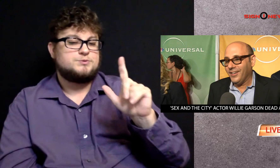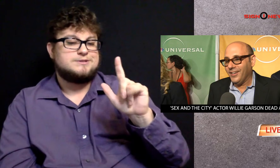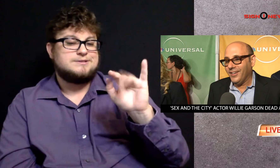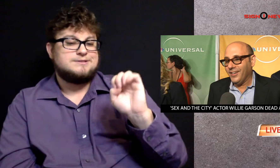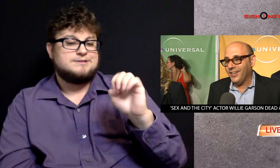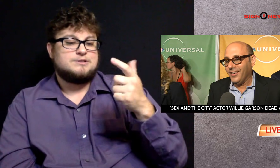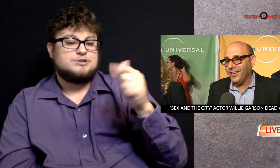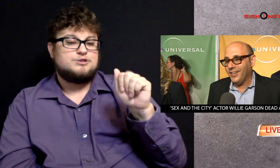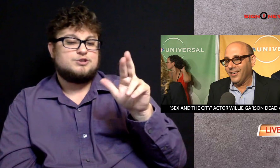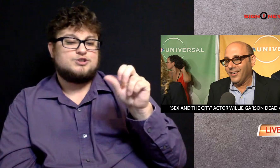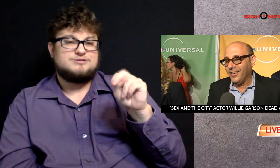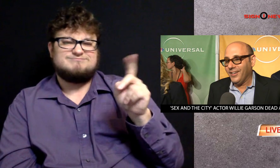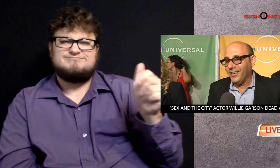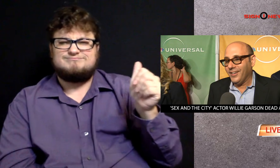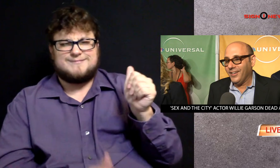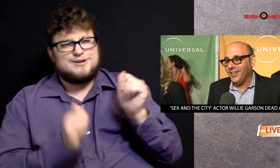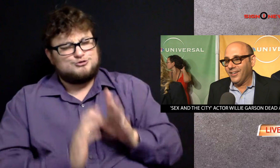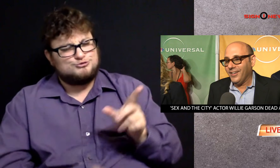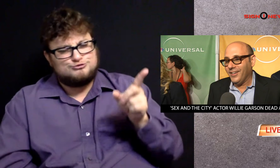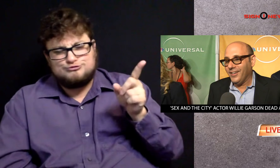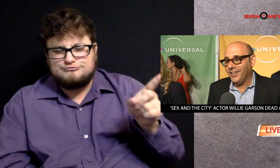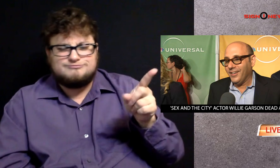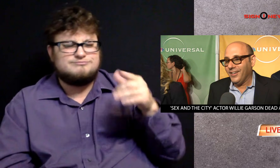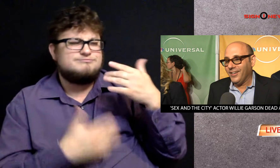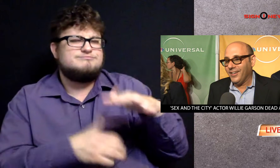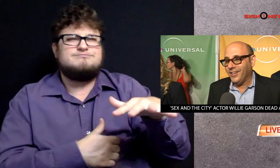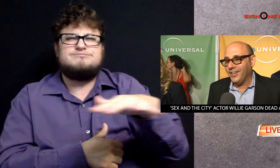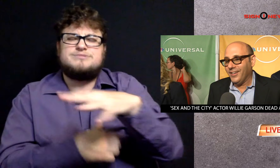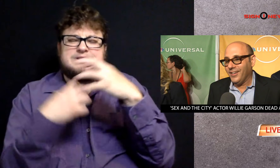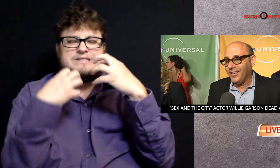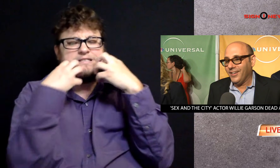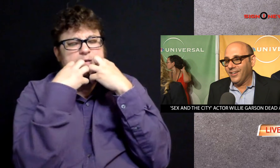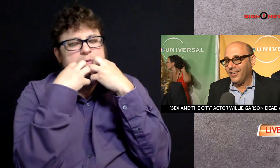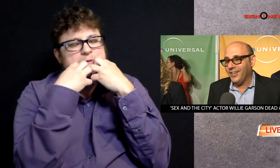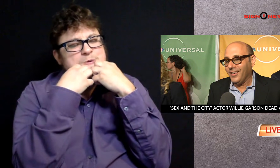and love on social media after learning actor willie garson